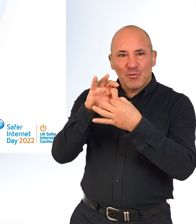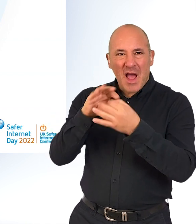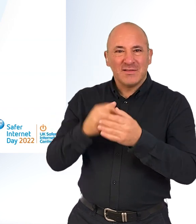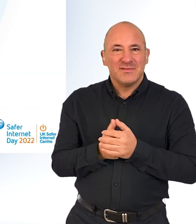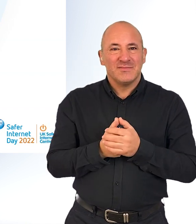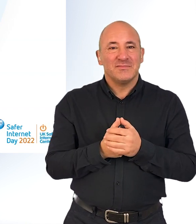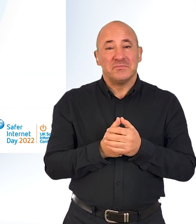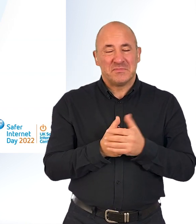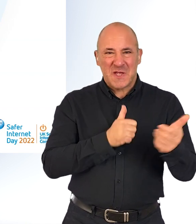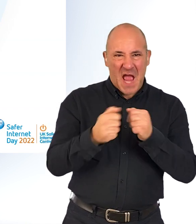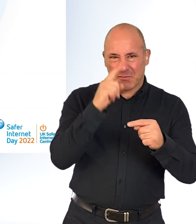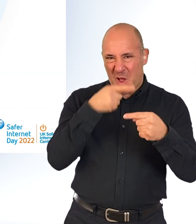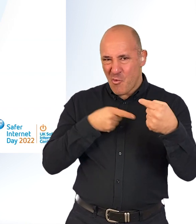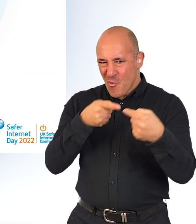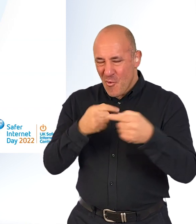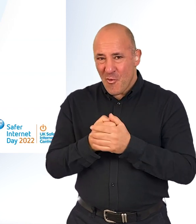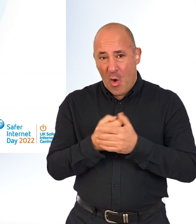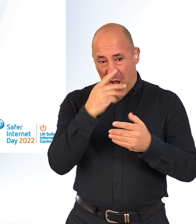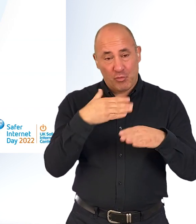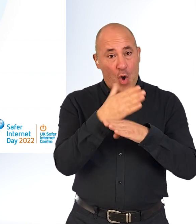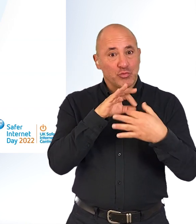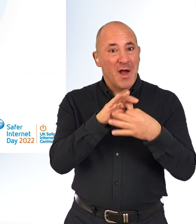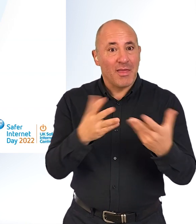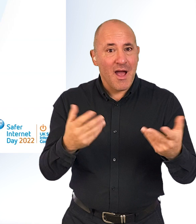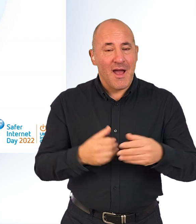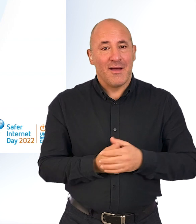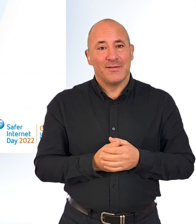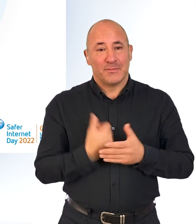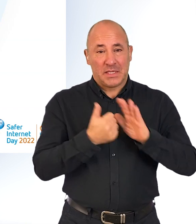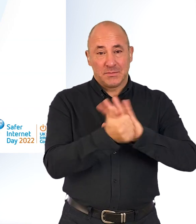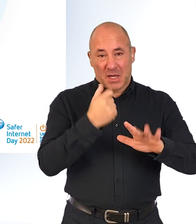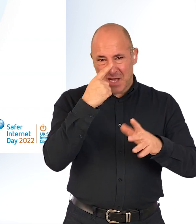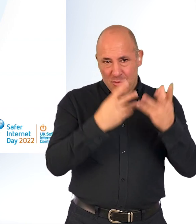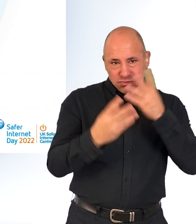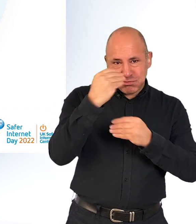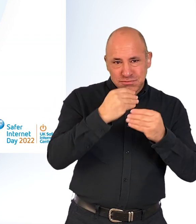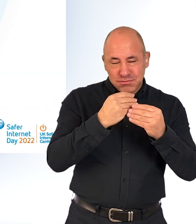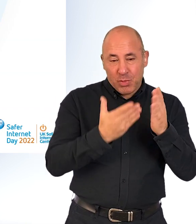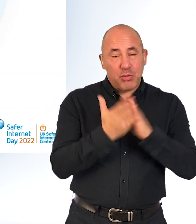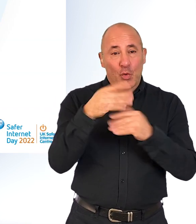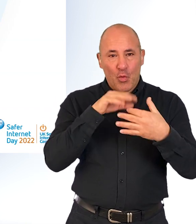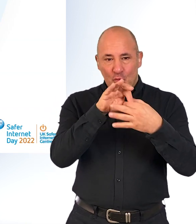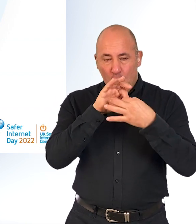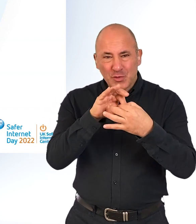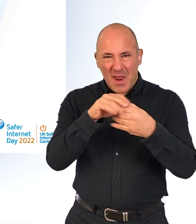We can compete with others on games or work together. We can develop our skills by collaborating,